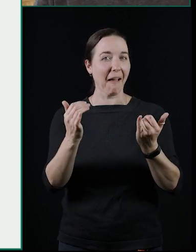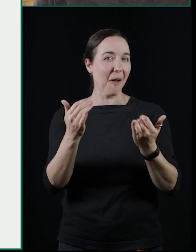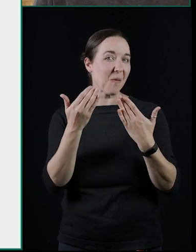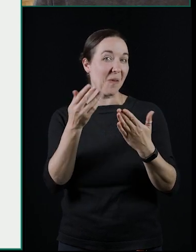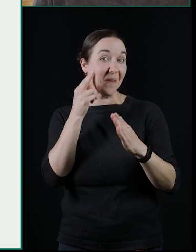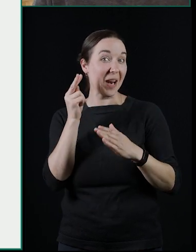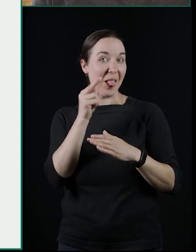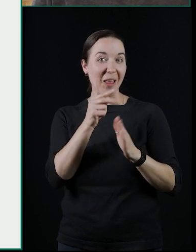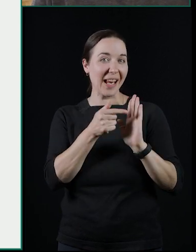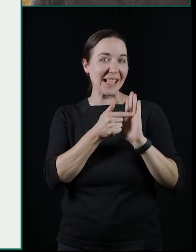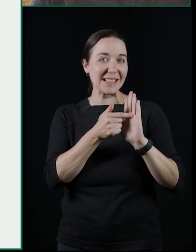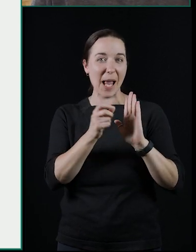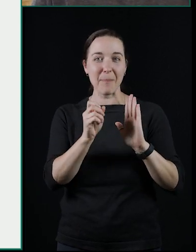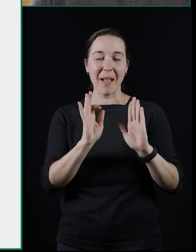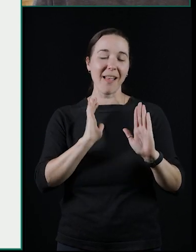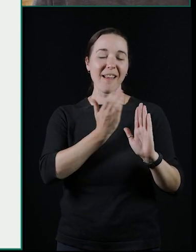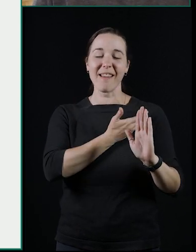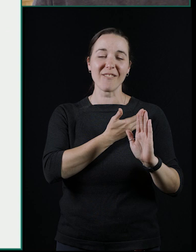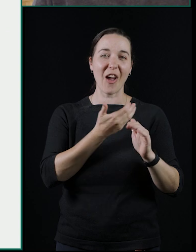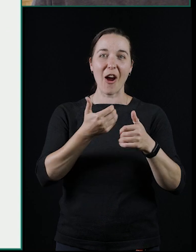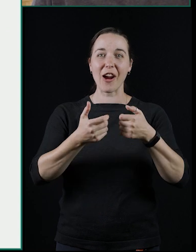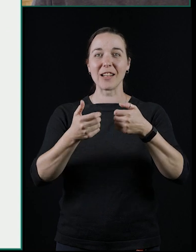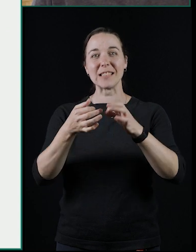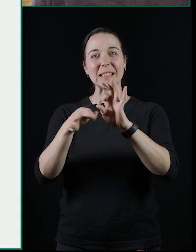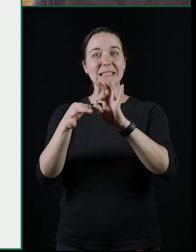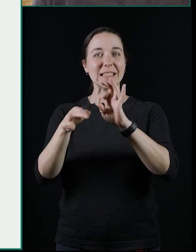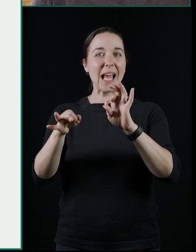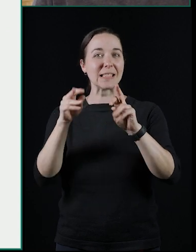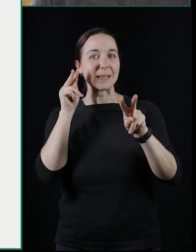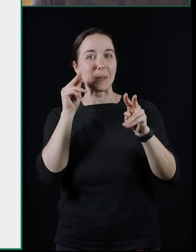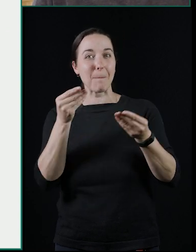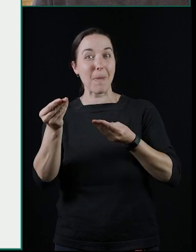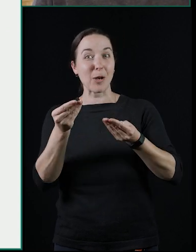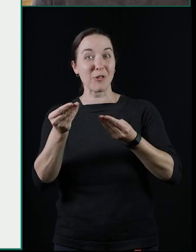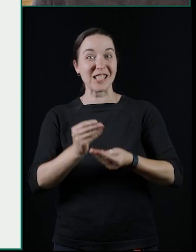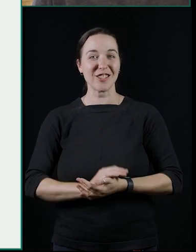Now let's look at a sample of our text moderation.